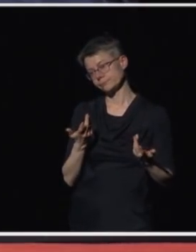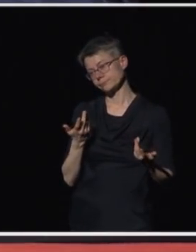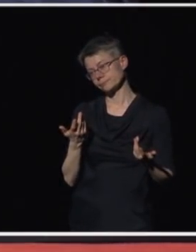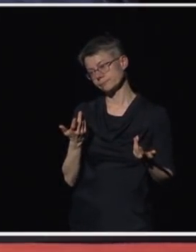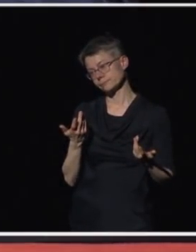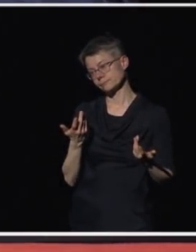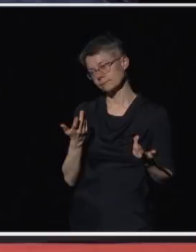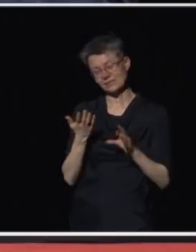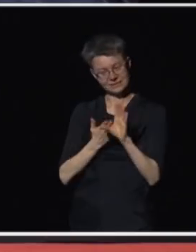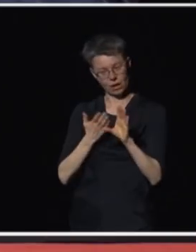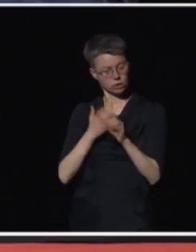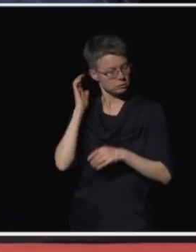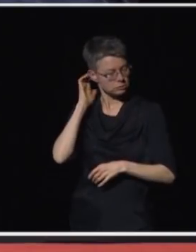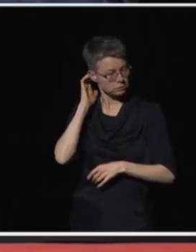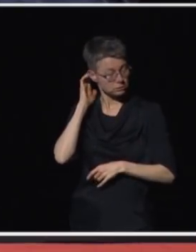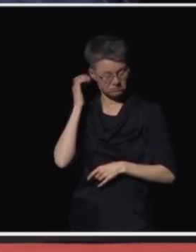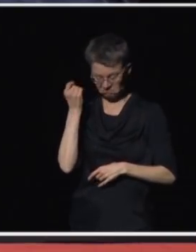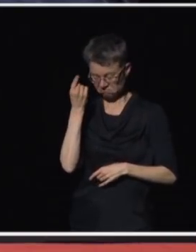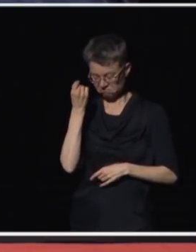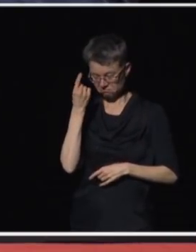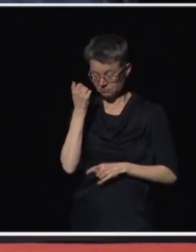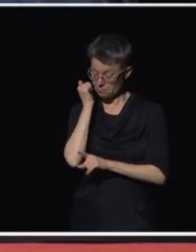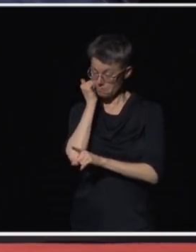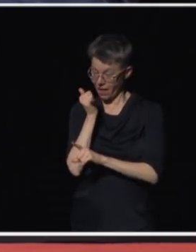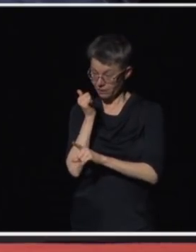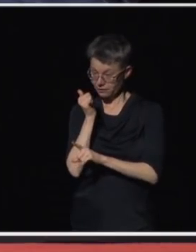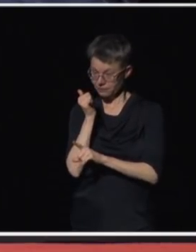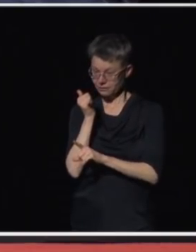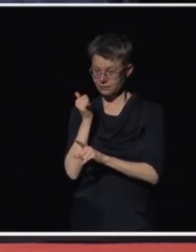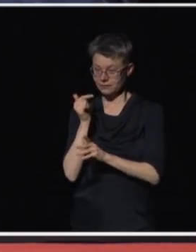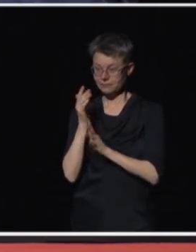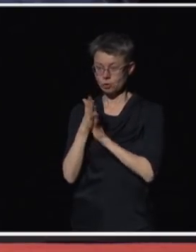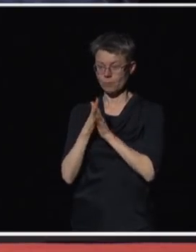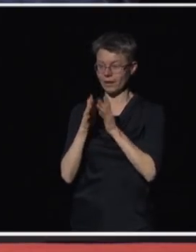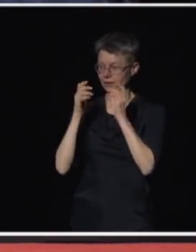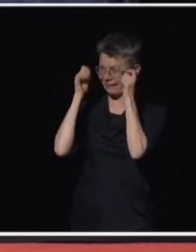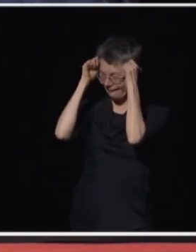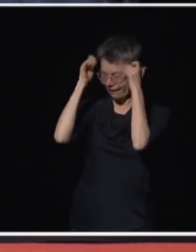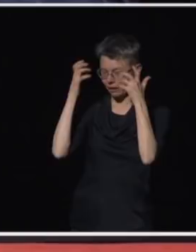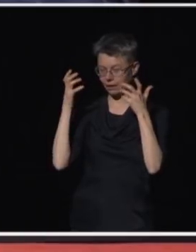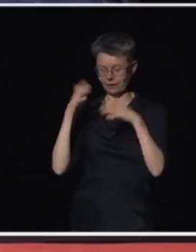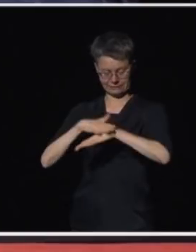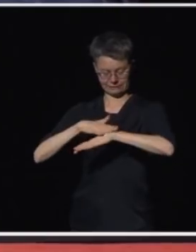psychological level I understood this. That being black was not about, you know, my hair. It wasn't about my skin complexion.